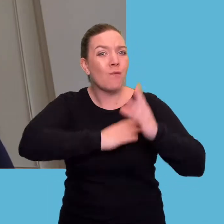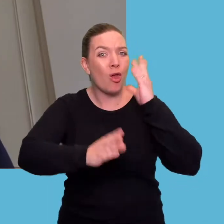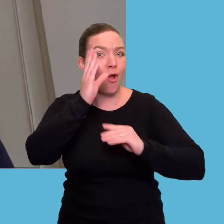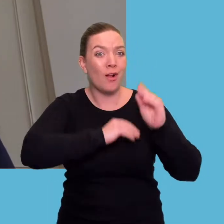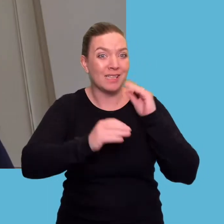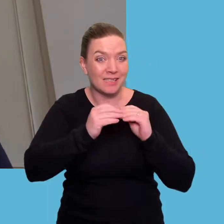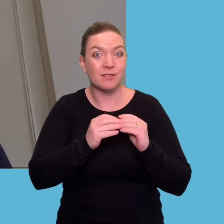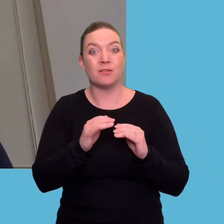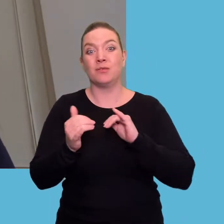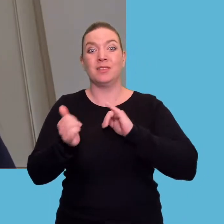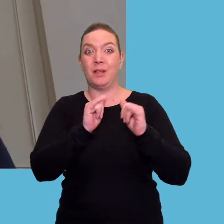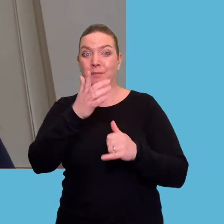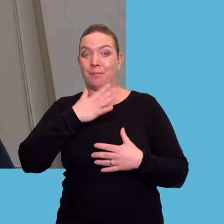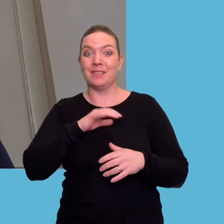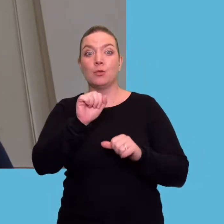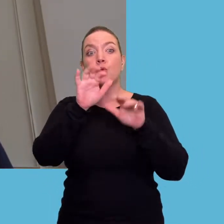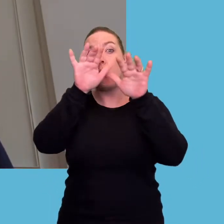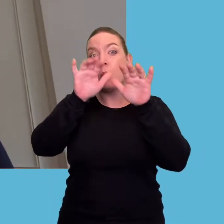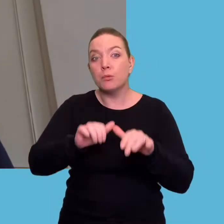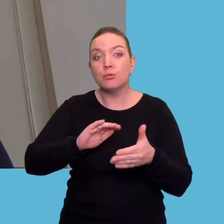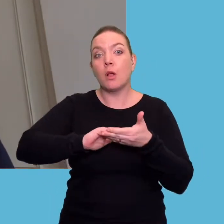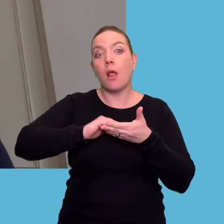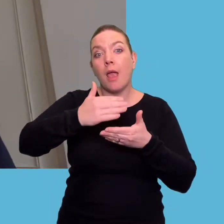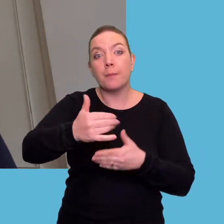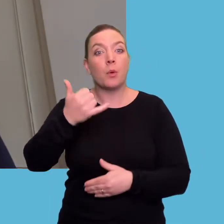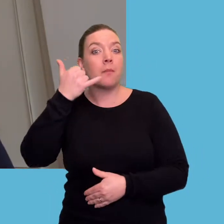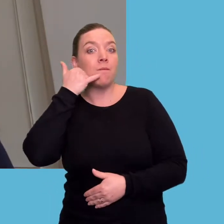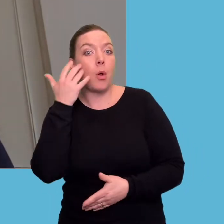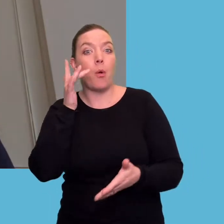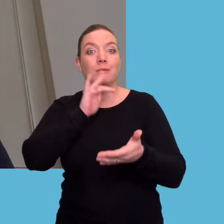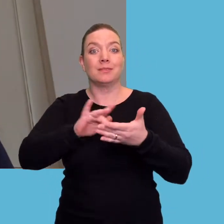and as a result, you will sometimes need to make adjustments to your computer,